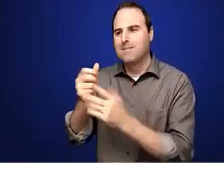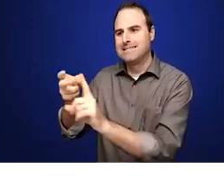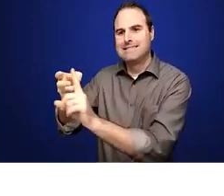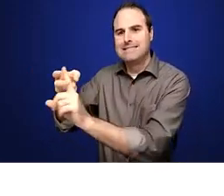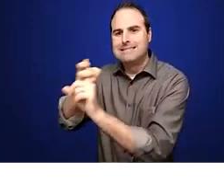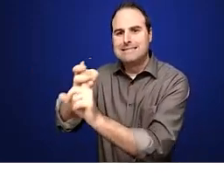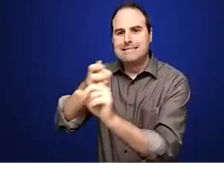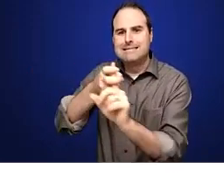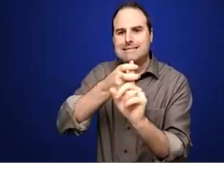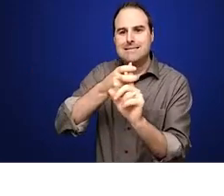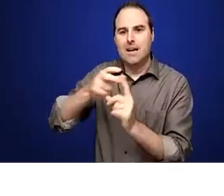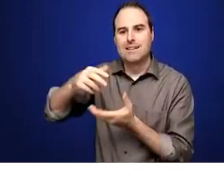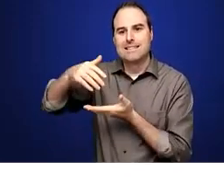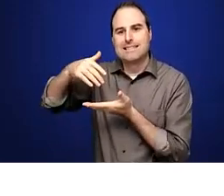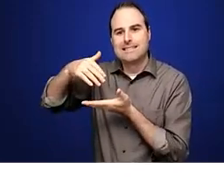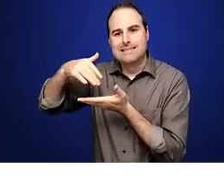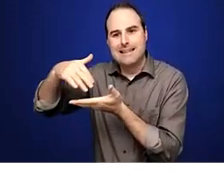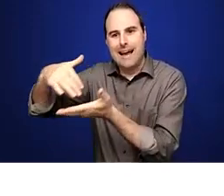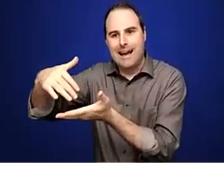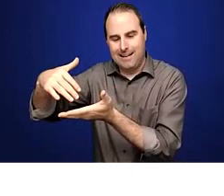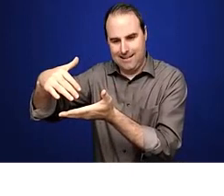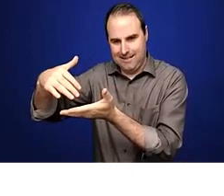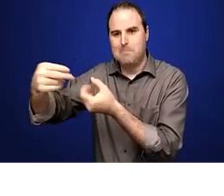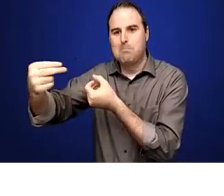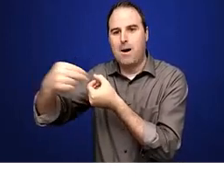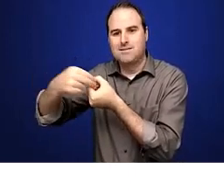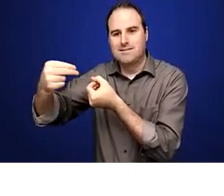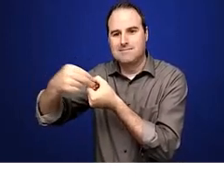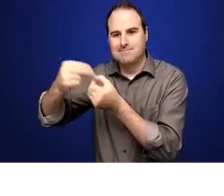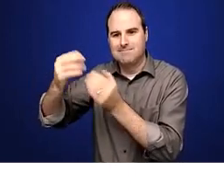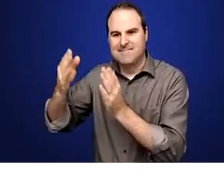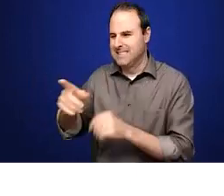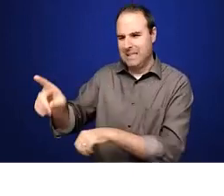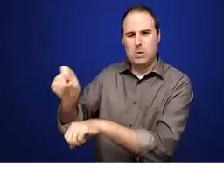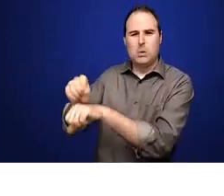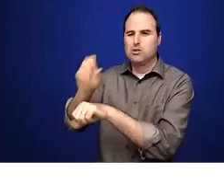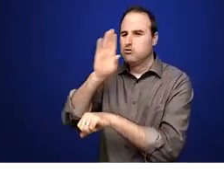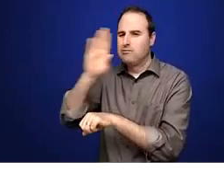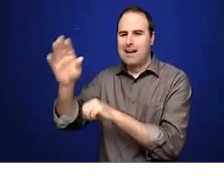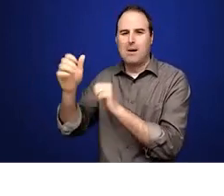because they work directly with patients or people who have episodic health conditions.